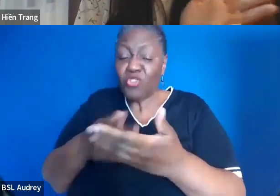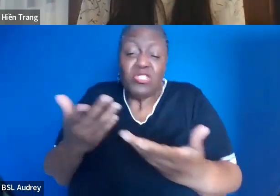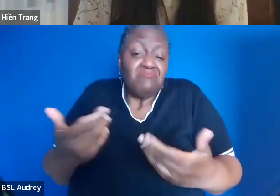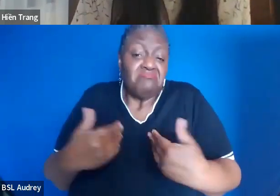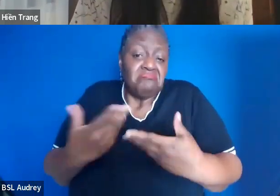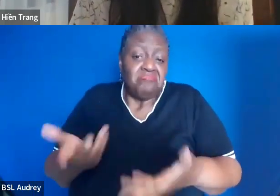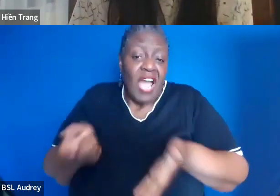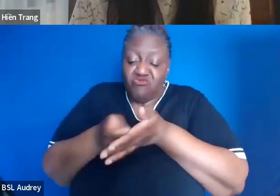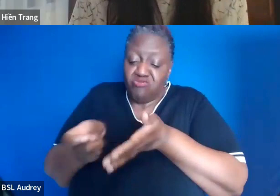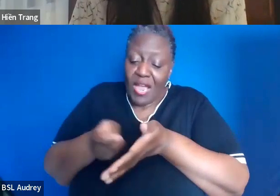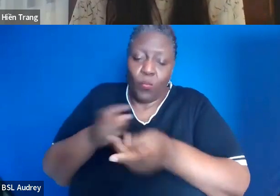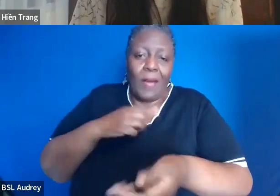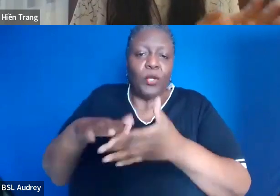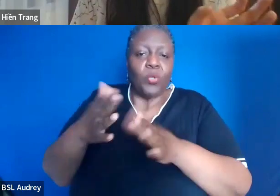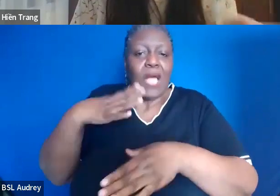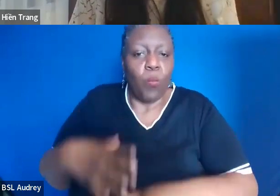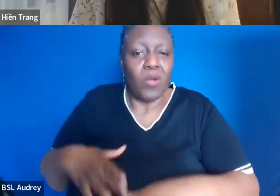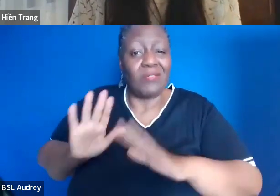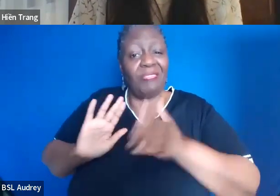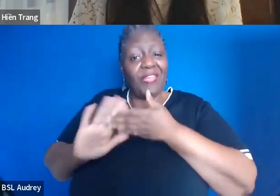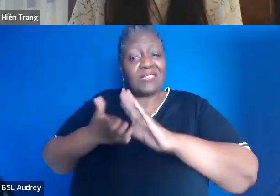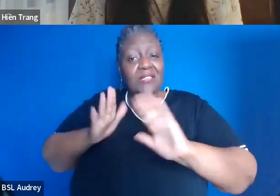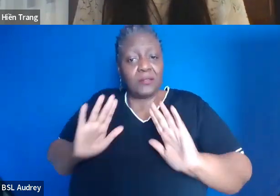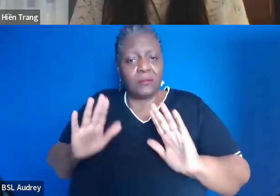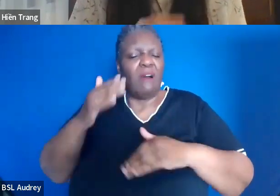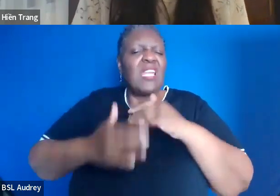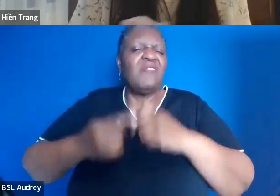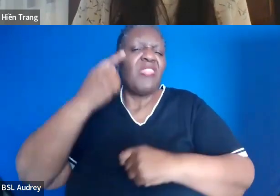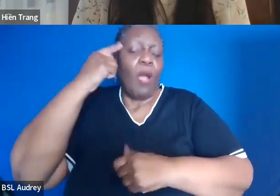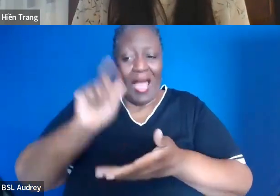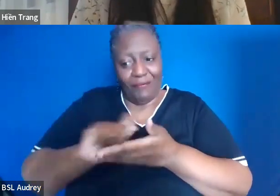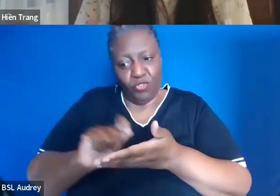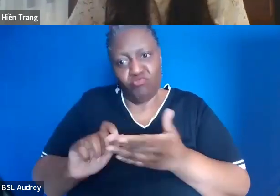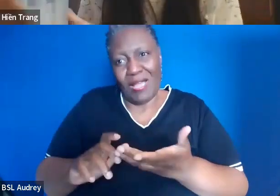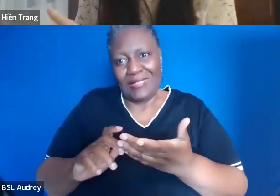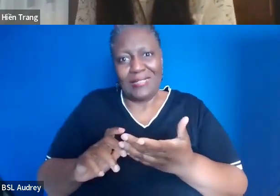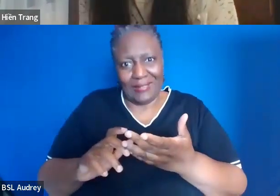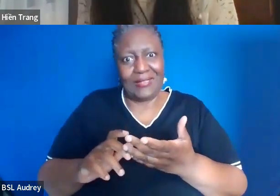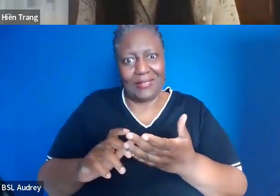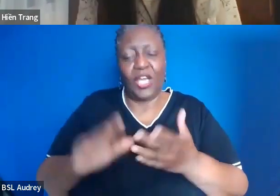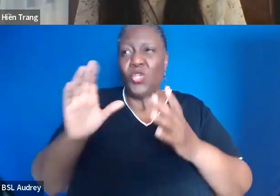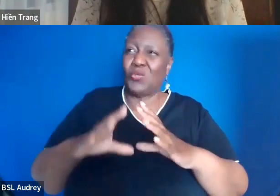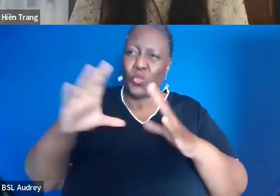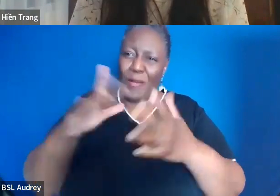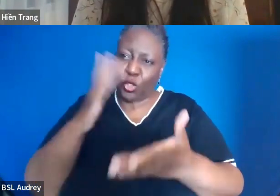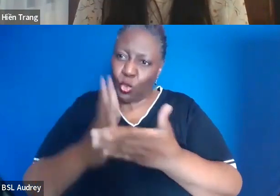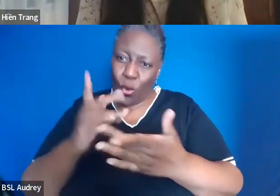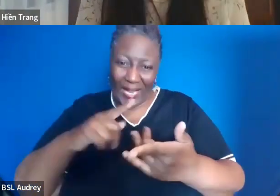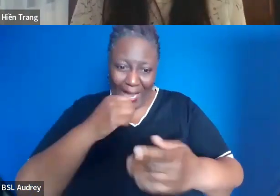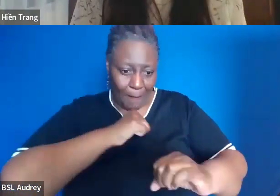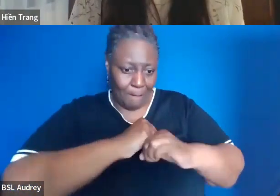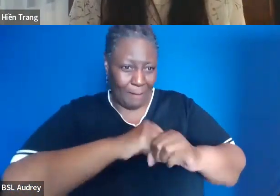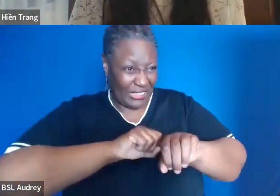because I want to and I never think like I had to write this to publish somewhere even if there's